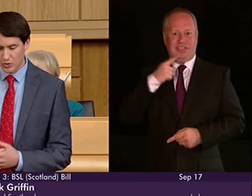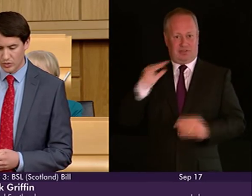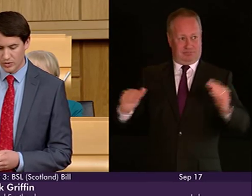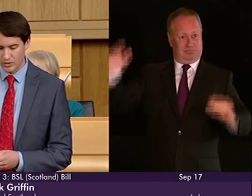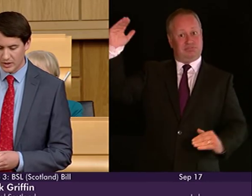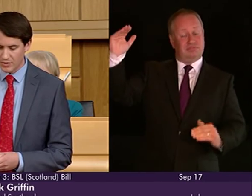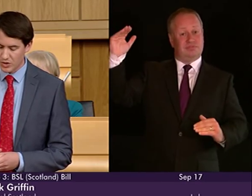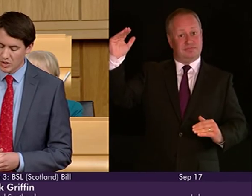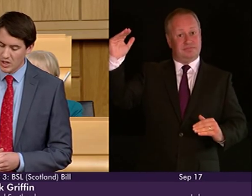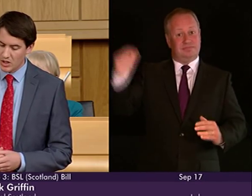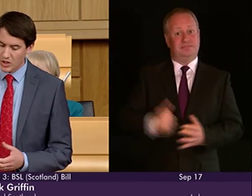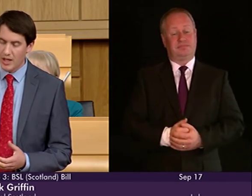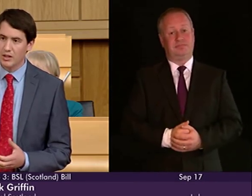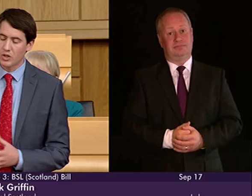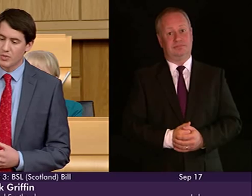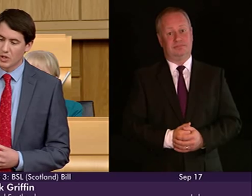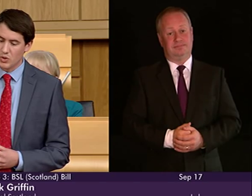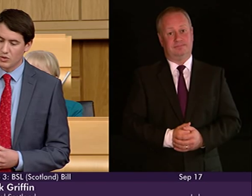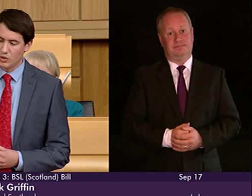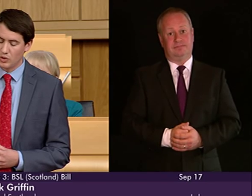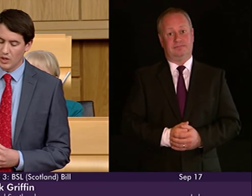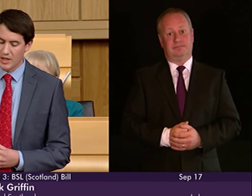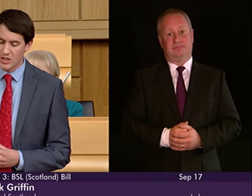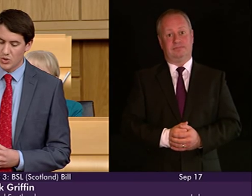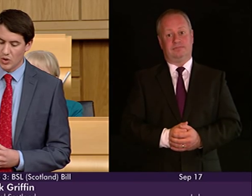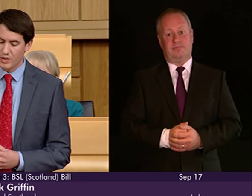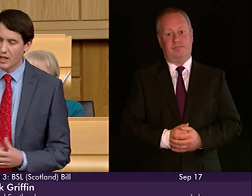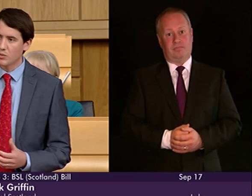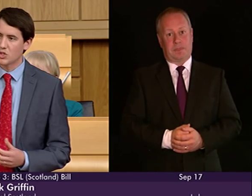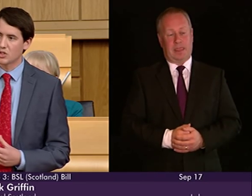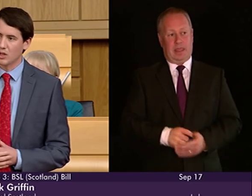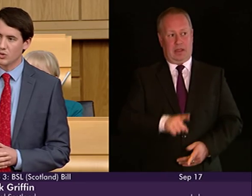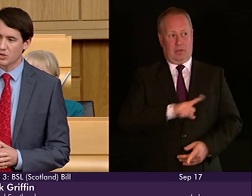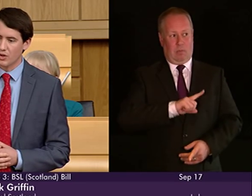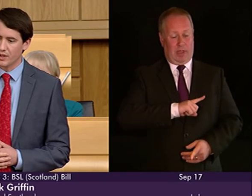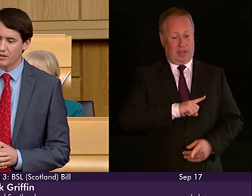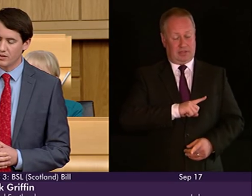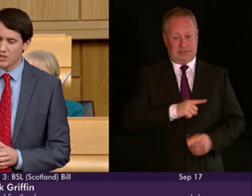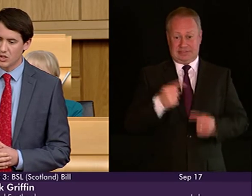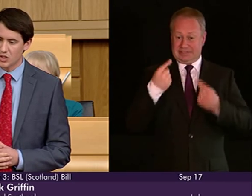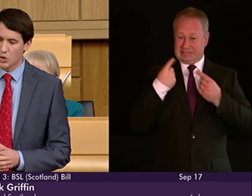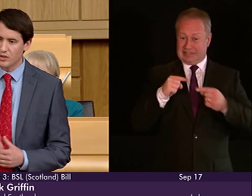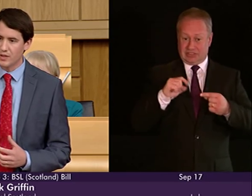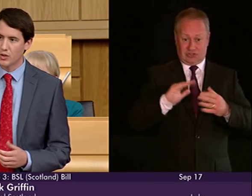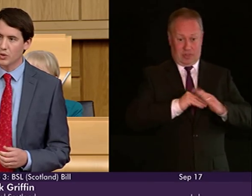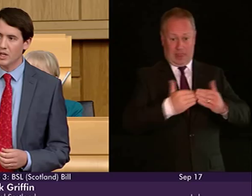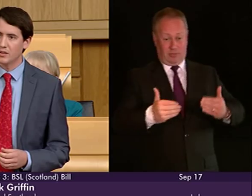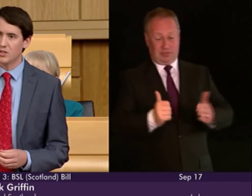school leavers. That comes down to the language skills of the teachers. It is not difficult